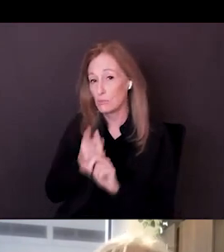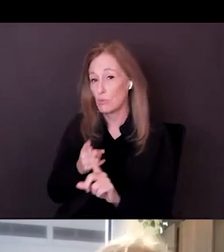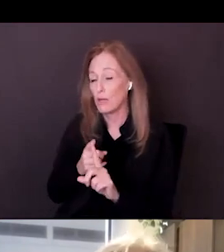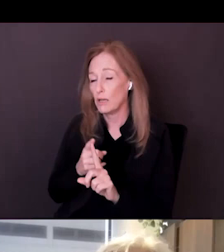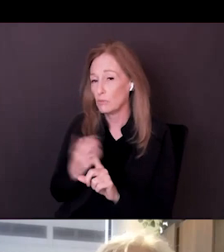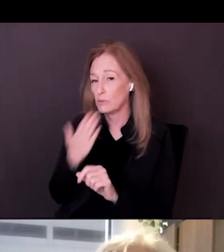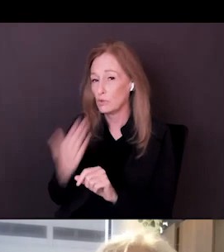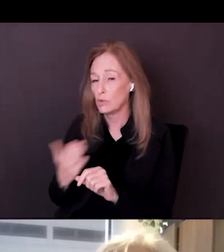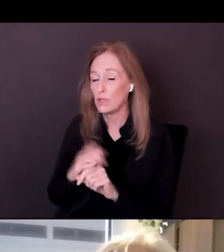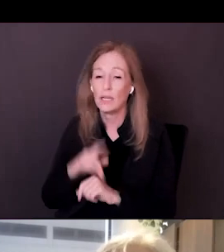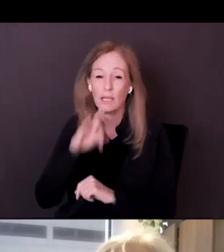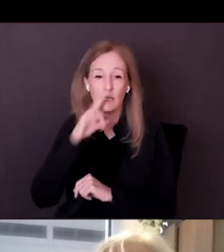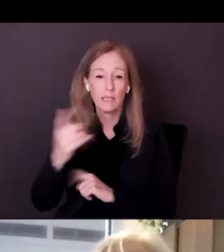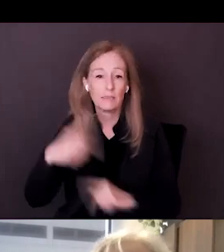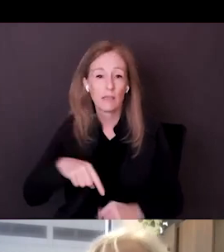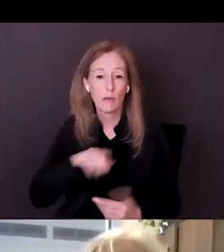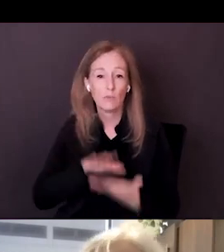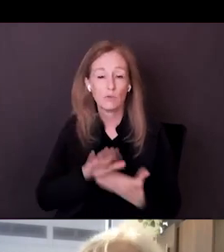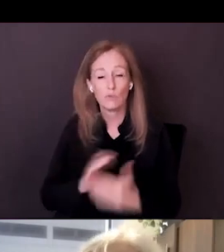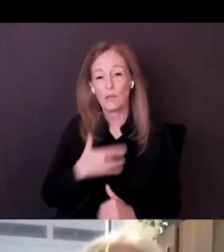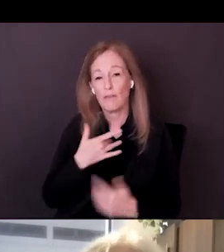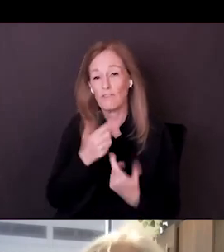COME TO SCHOOL AND THEY FEEL SAFE RIGHT UNTIL THE TIME THEY ARE